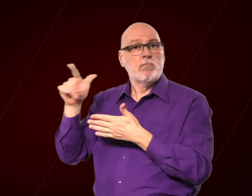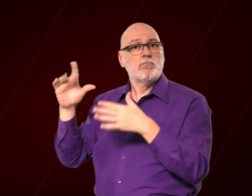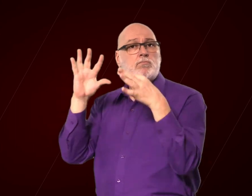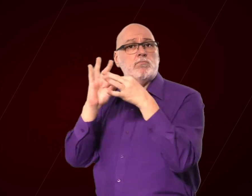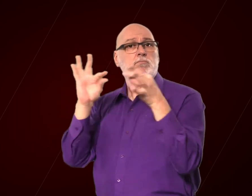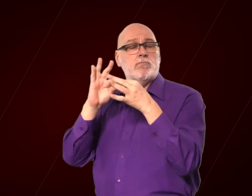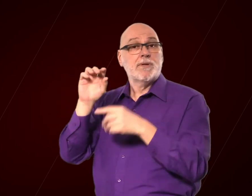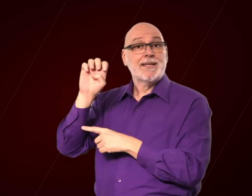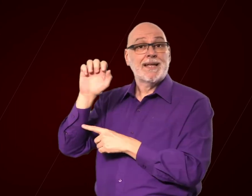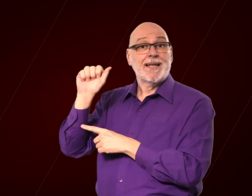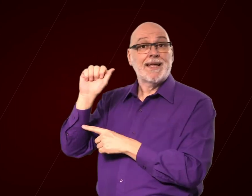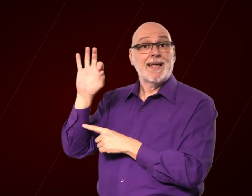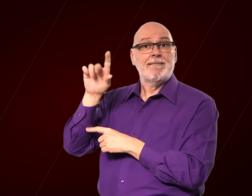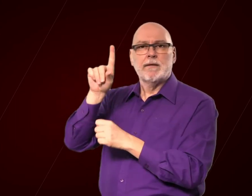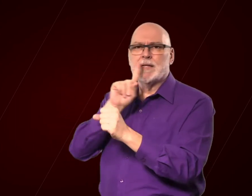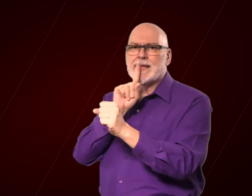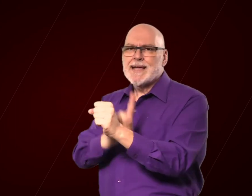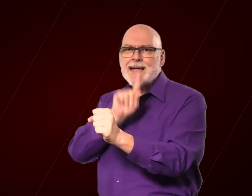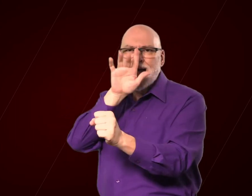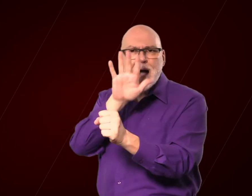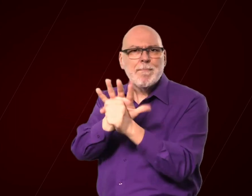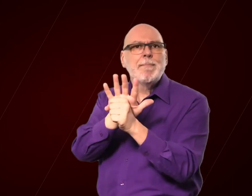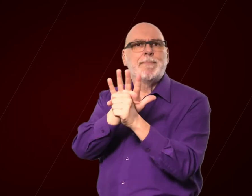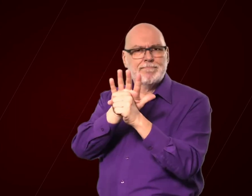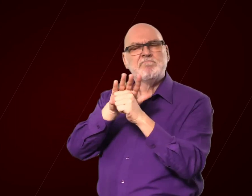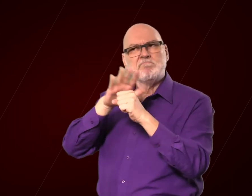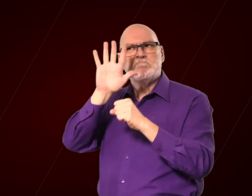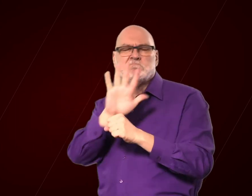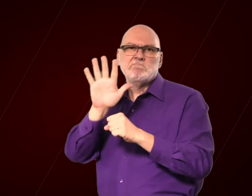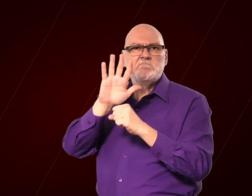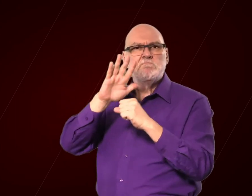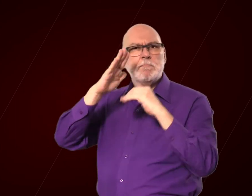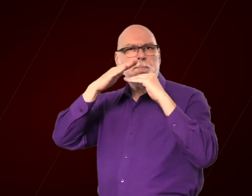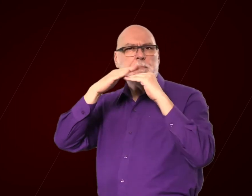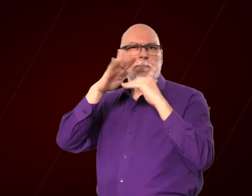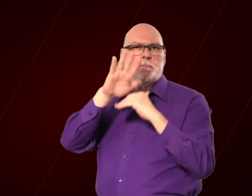mentioned that EAF has committed to engaging a minimum of